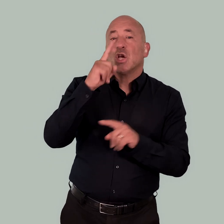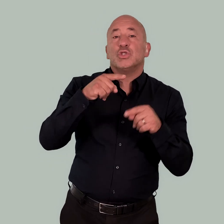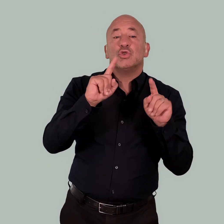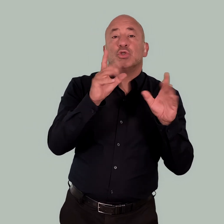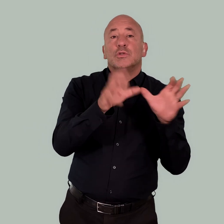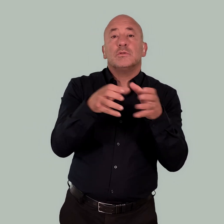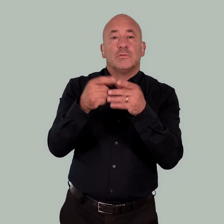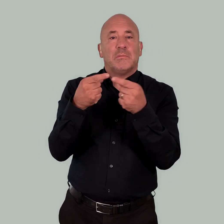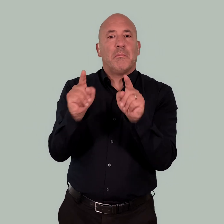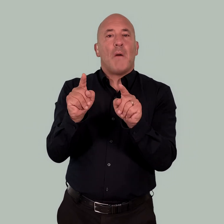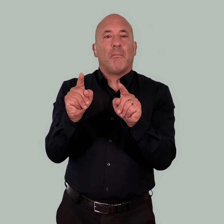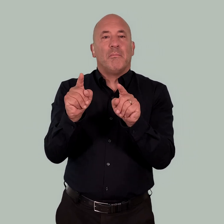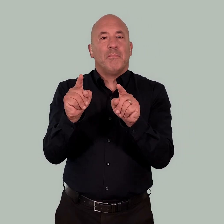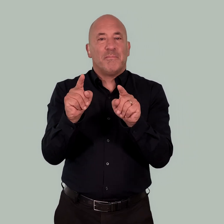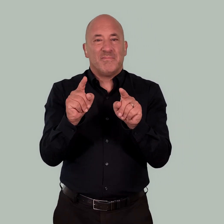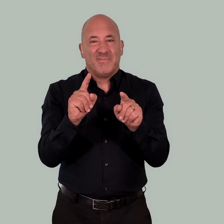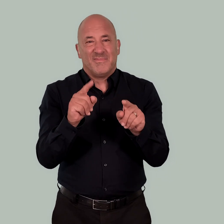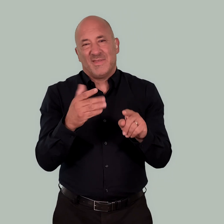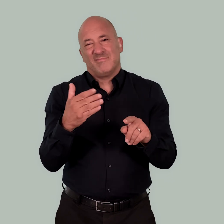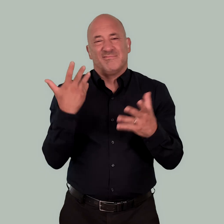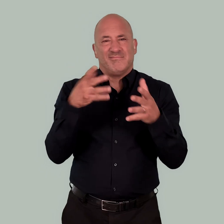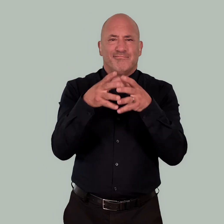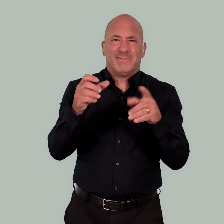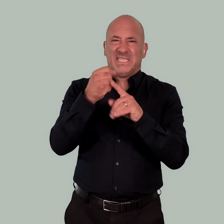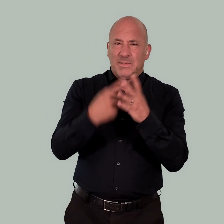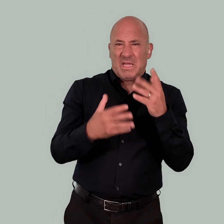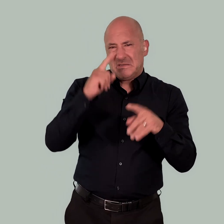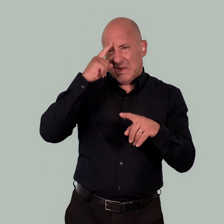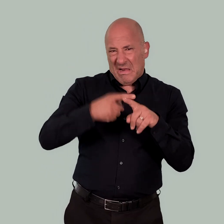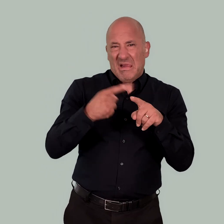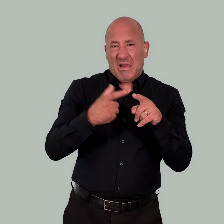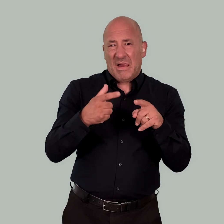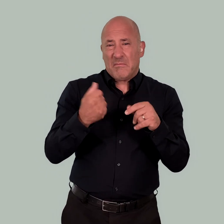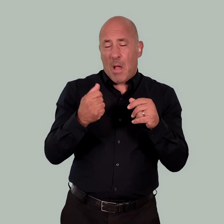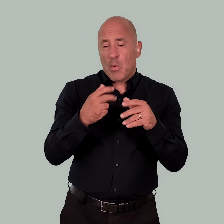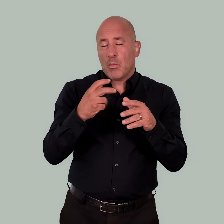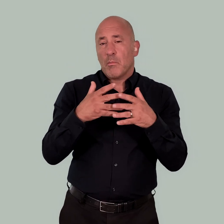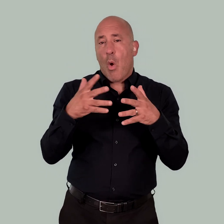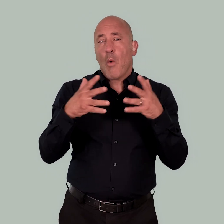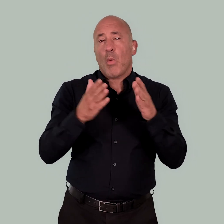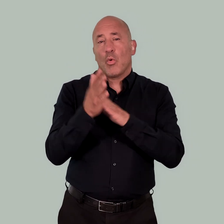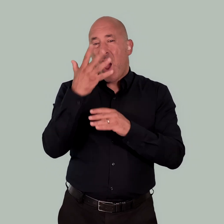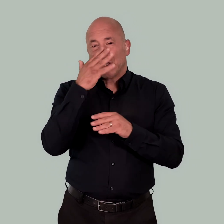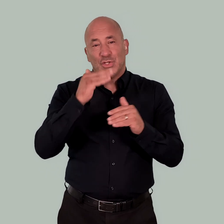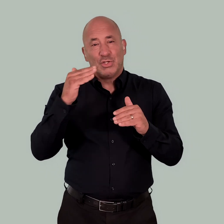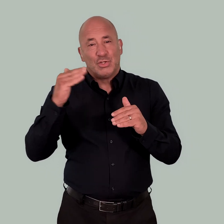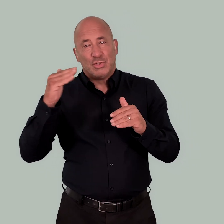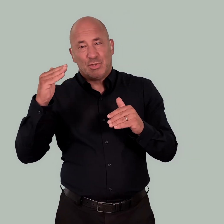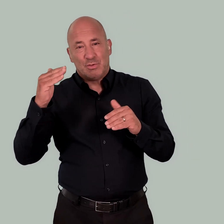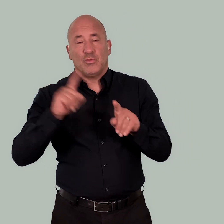of the working age population, as the prevalence of disability and ill-health increases with age,